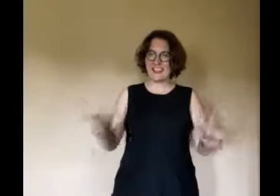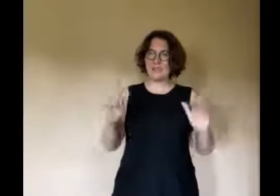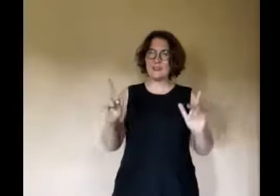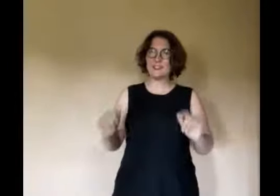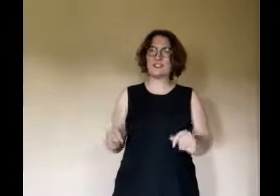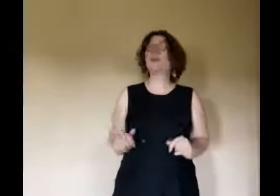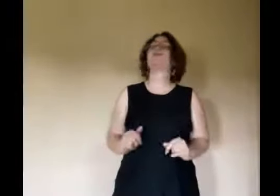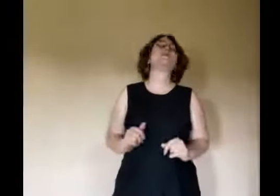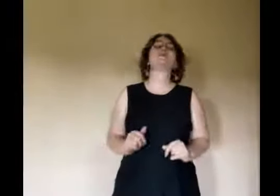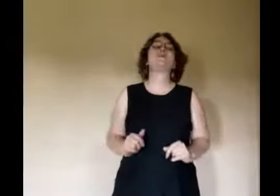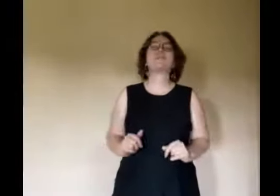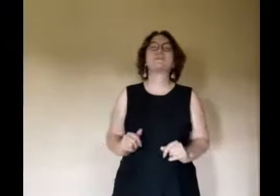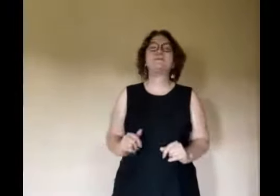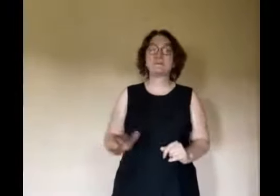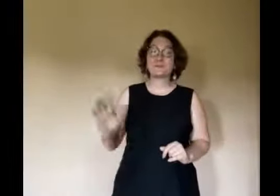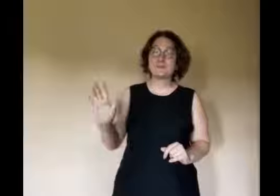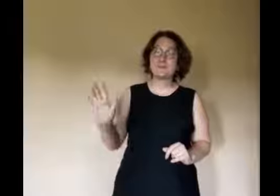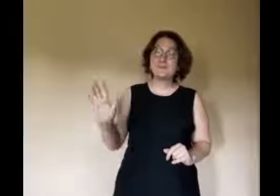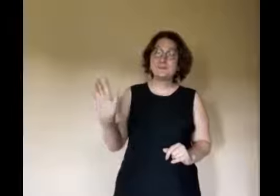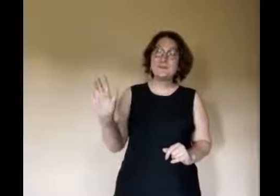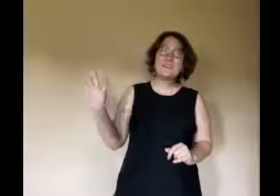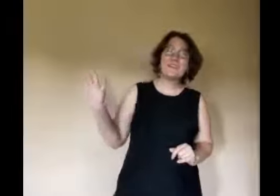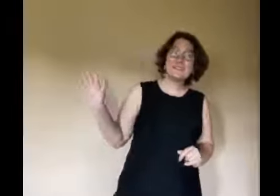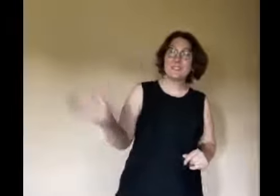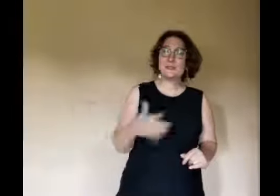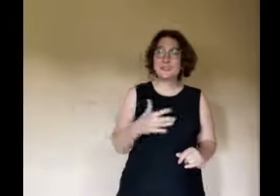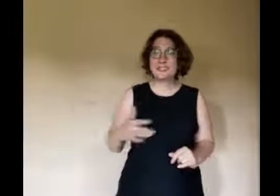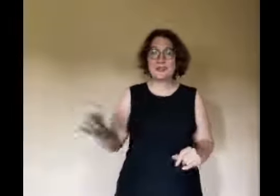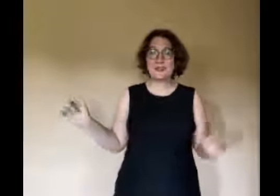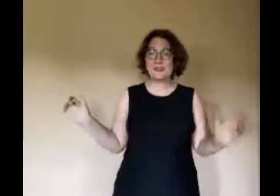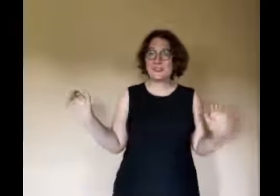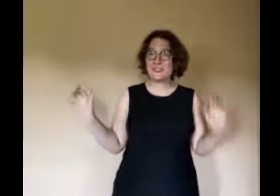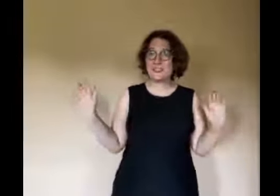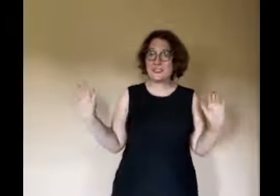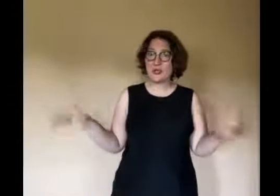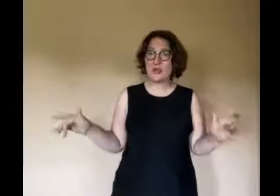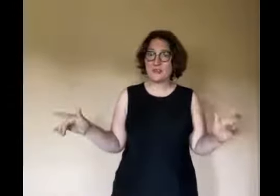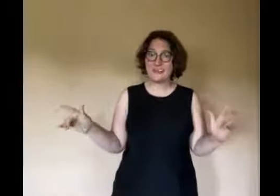10:14 Okay, 10:18 hello. 10:20 How's it going? How you doing? Hey, how are you? 10:25 I'm fantastic. I'm so fantastic 10:30 Yeah, I've I've been playing all day with